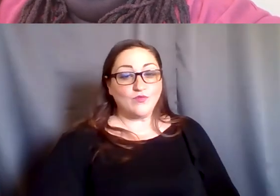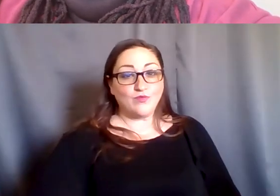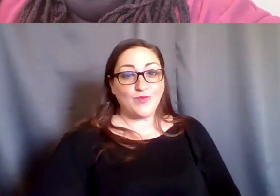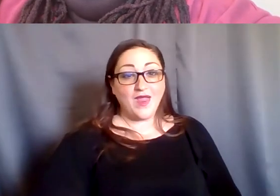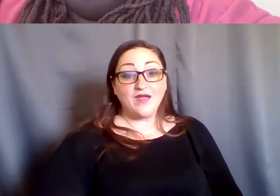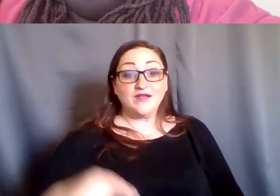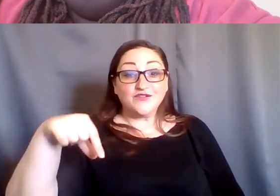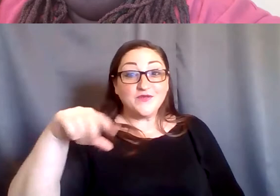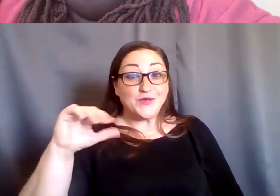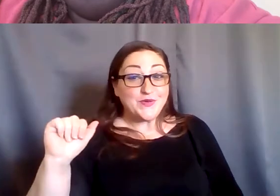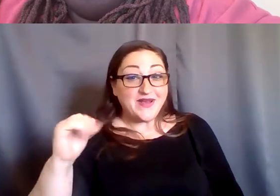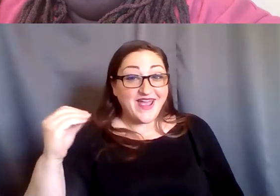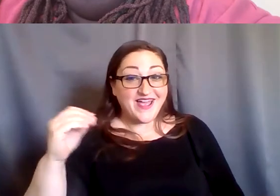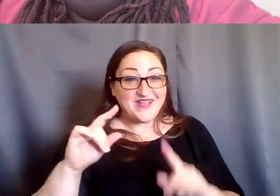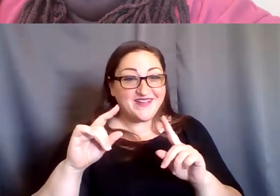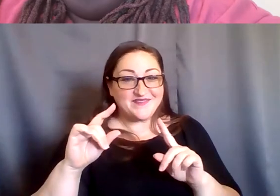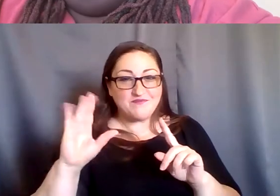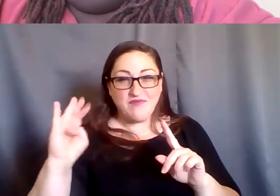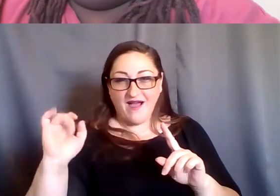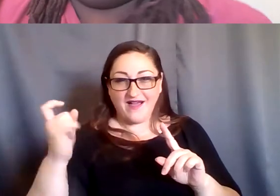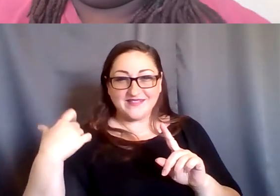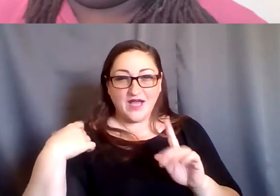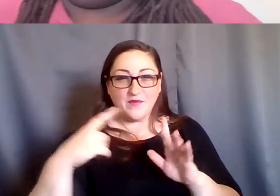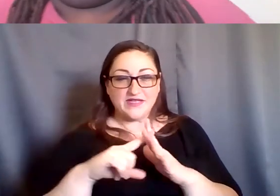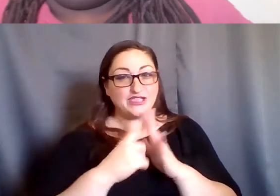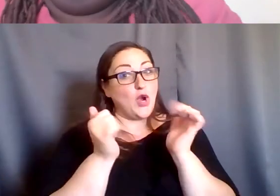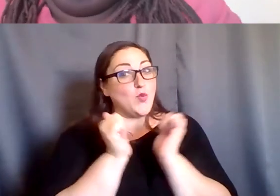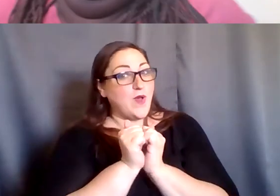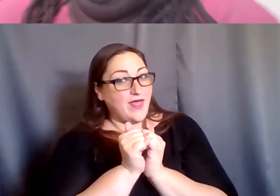And I’m going to start with this first one.